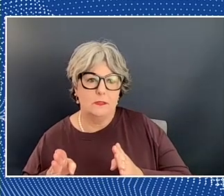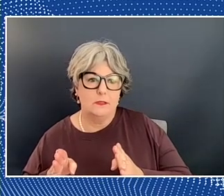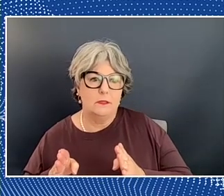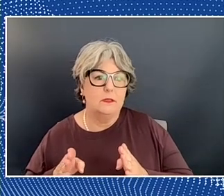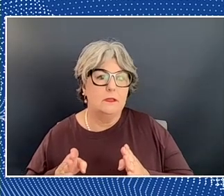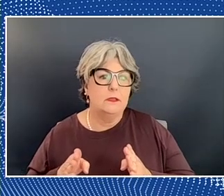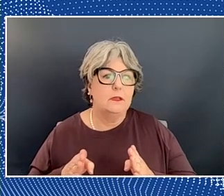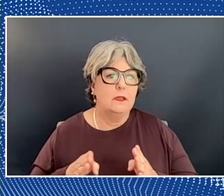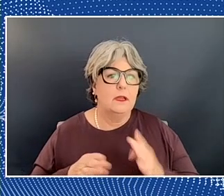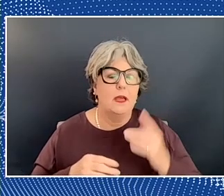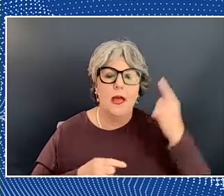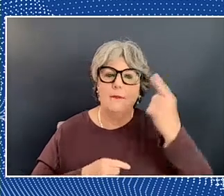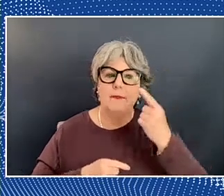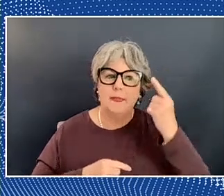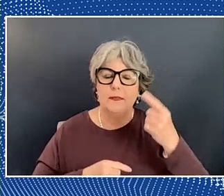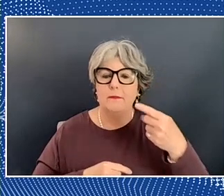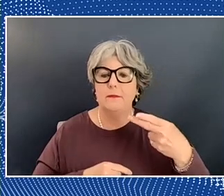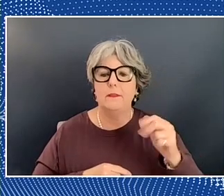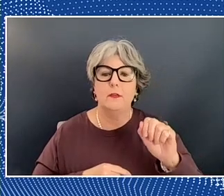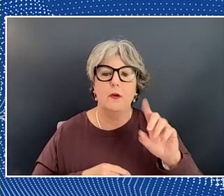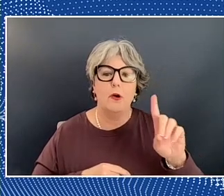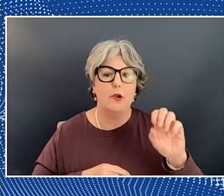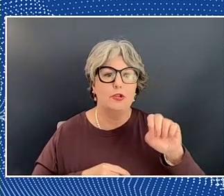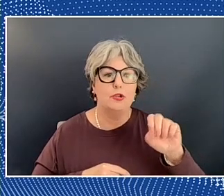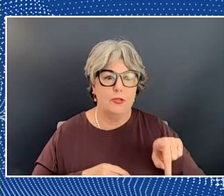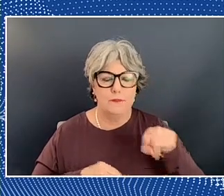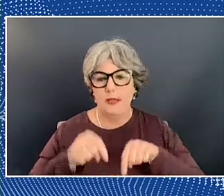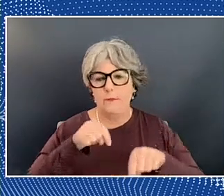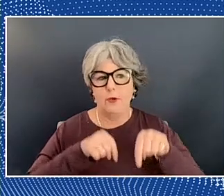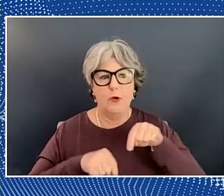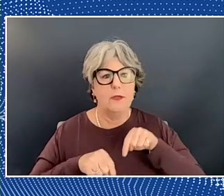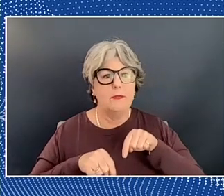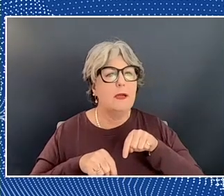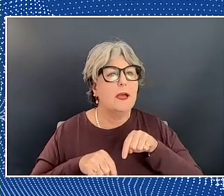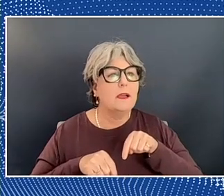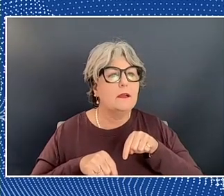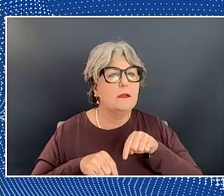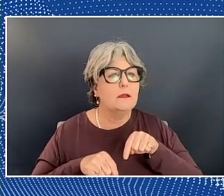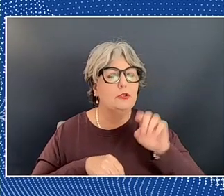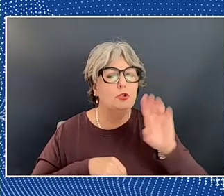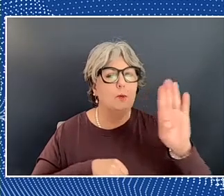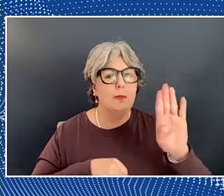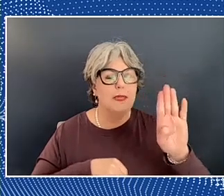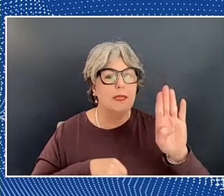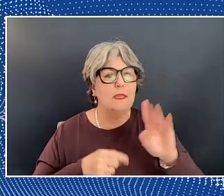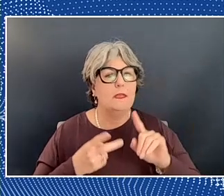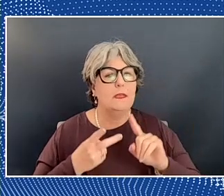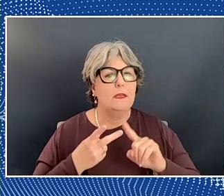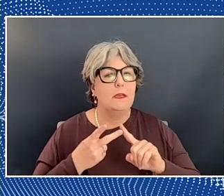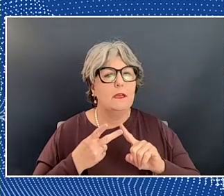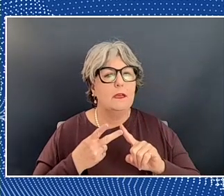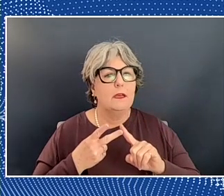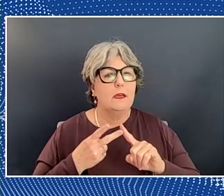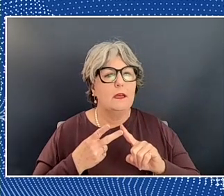hardship factor. So I'm kind of going back to B a little bit here. But I'm thinking about the hardship factor of age of loans. And I think Lane touched on this a little